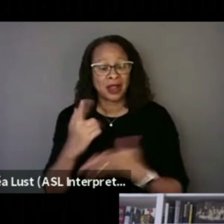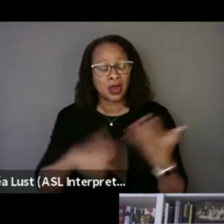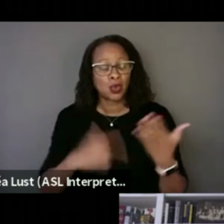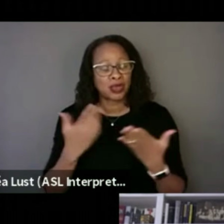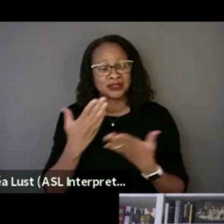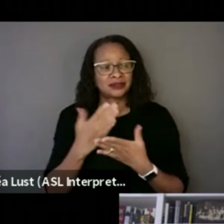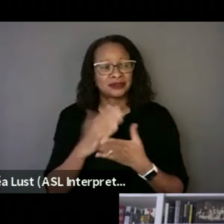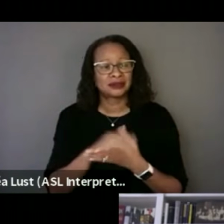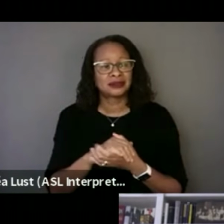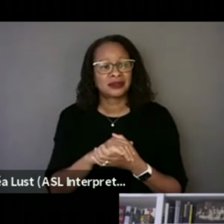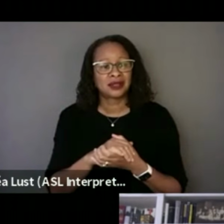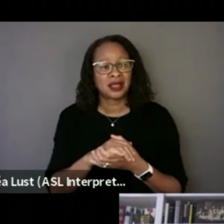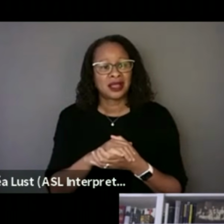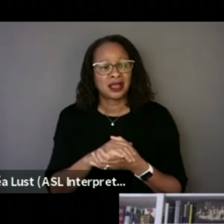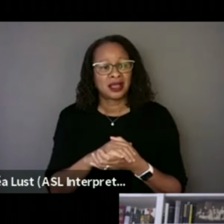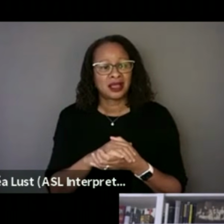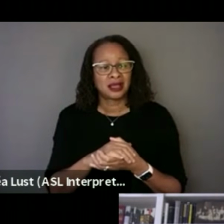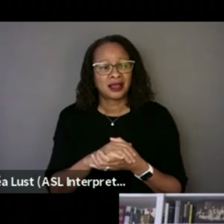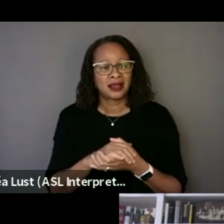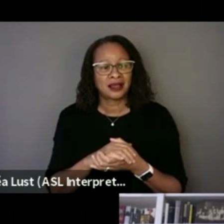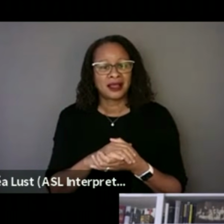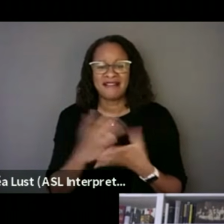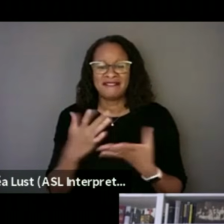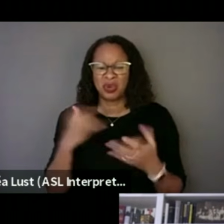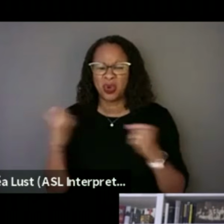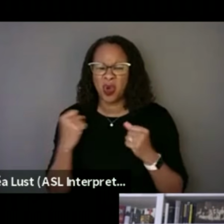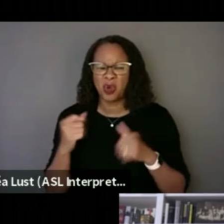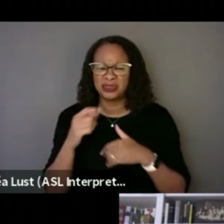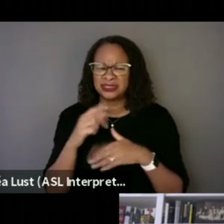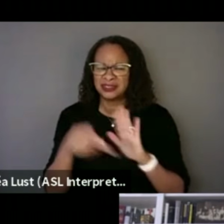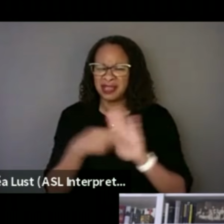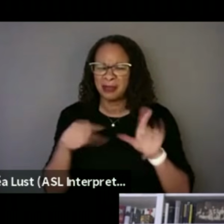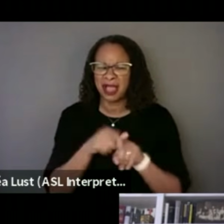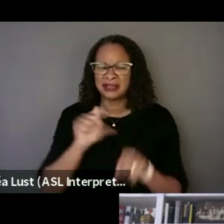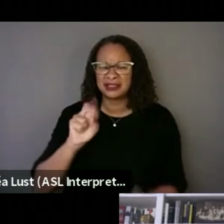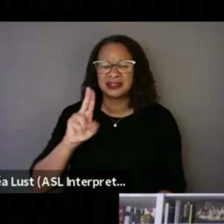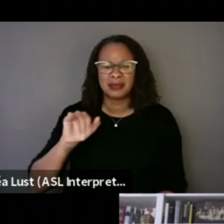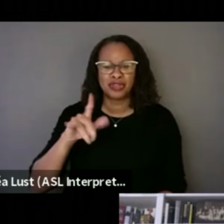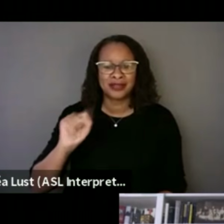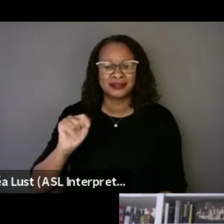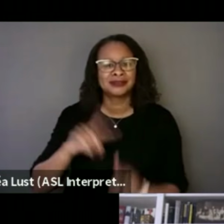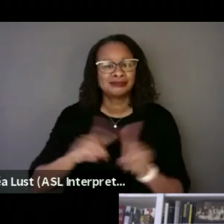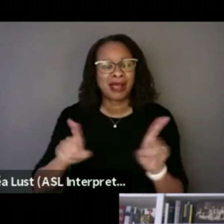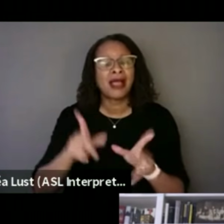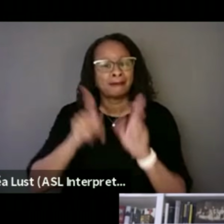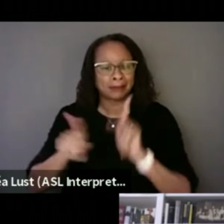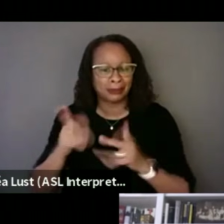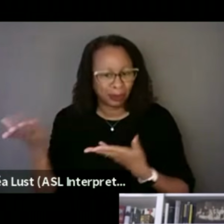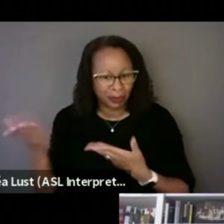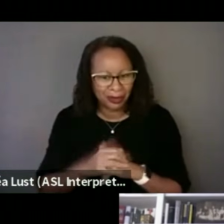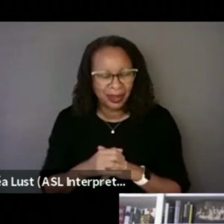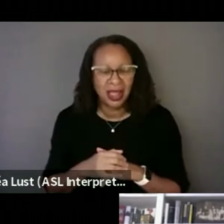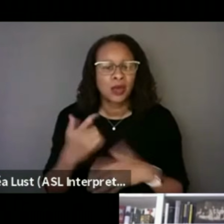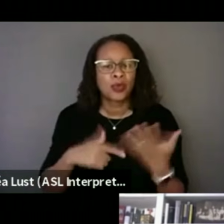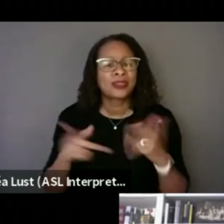I feel so cold referring to them as subjects, but can you, you know, let us know what these people are up to today?